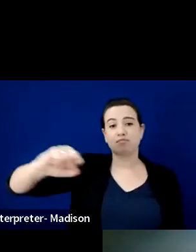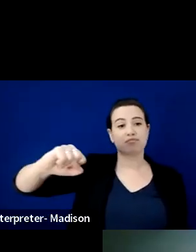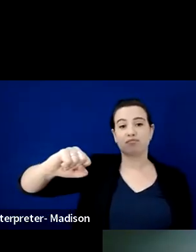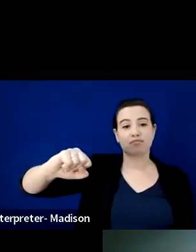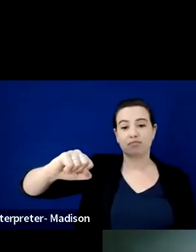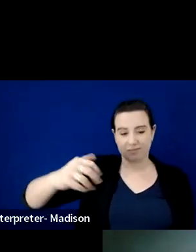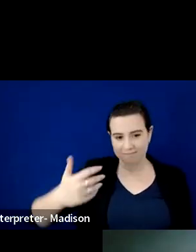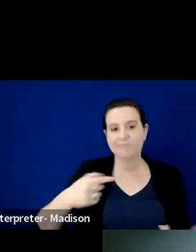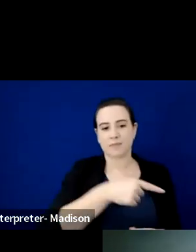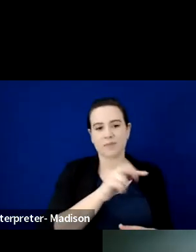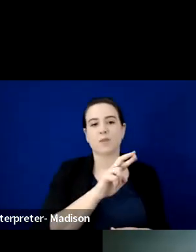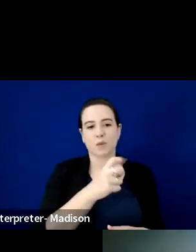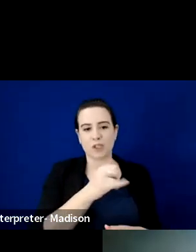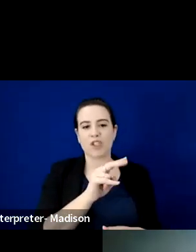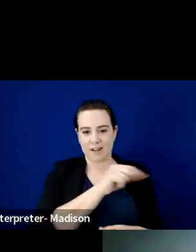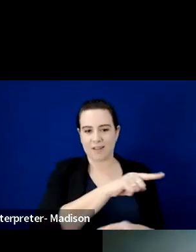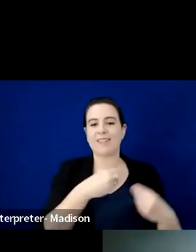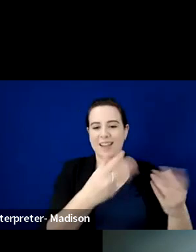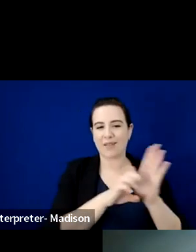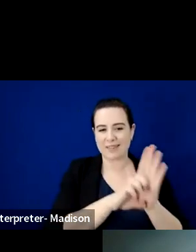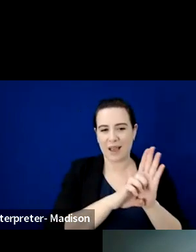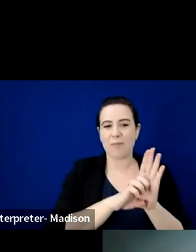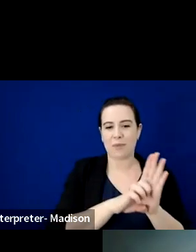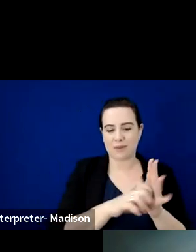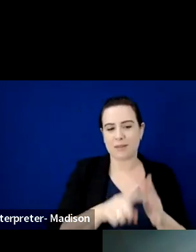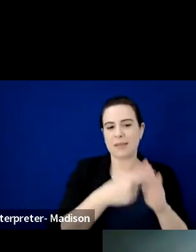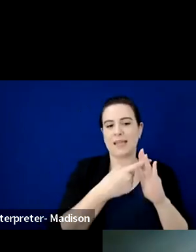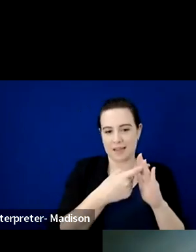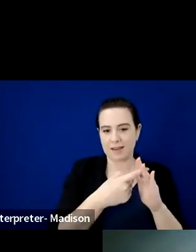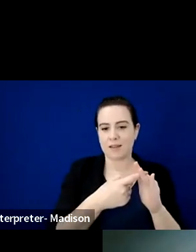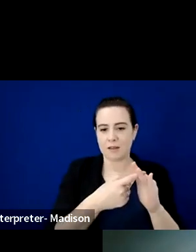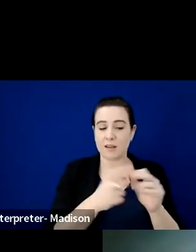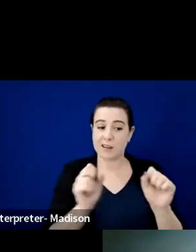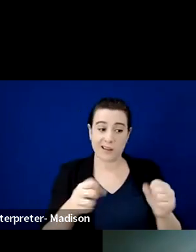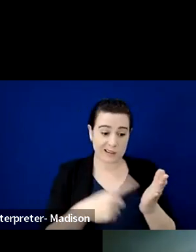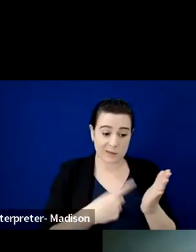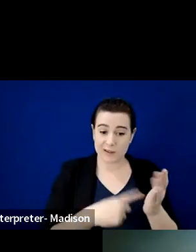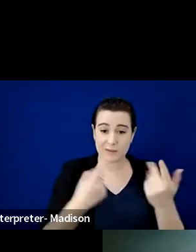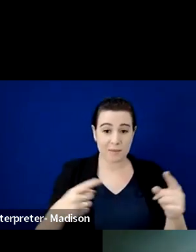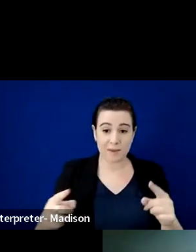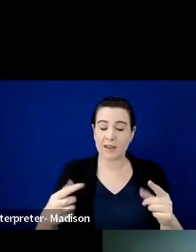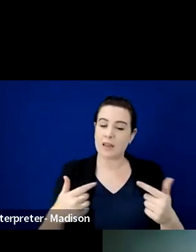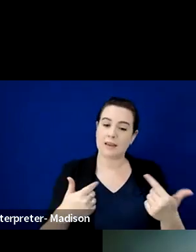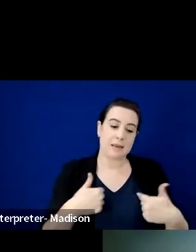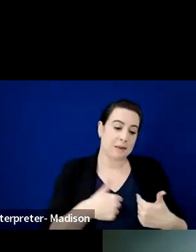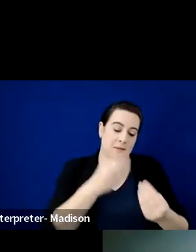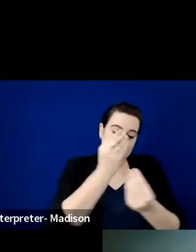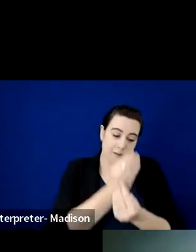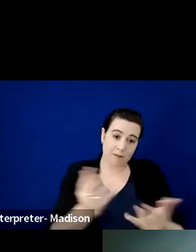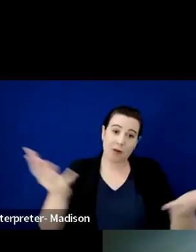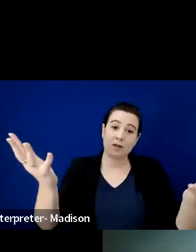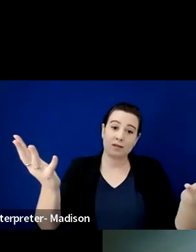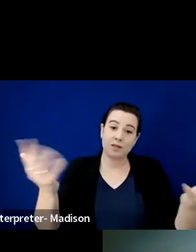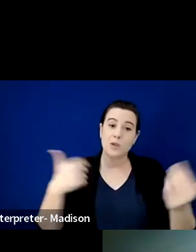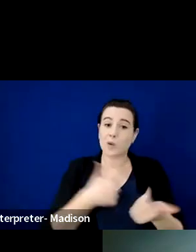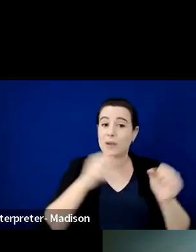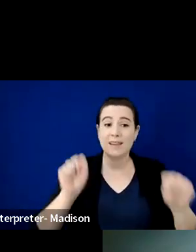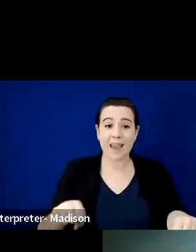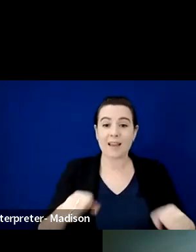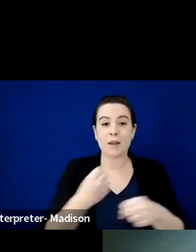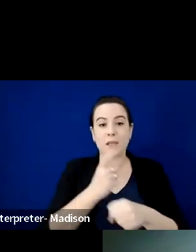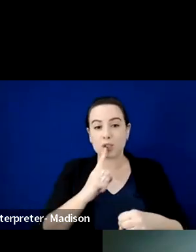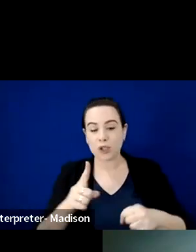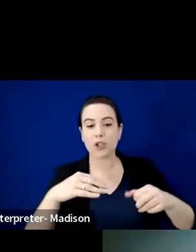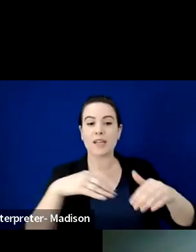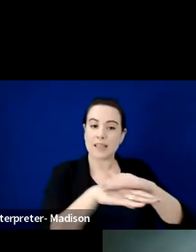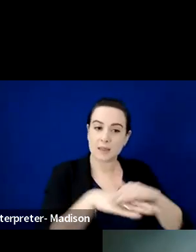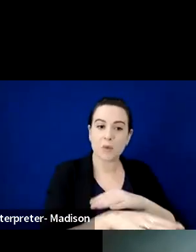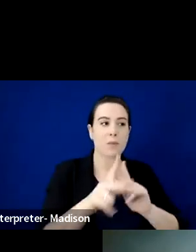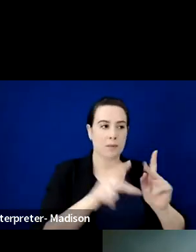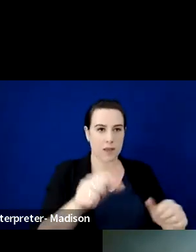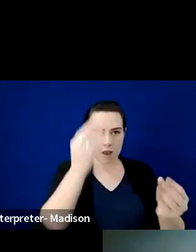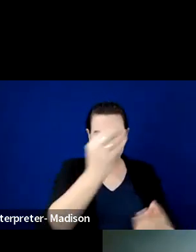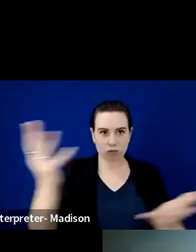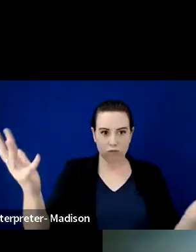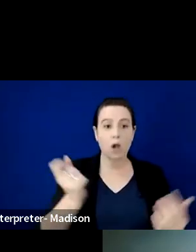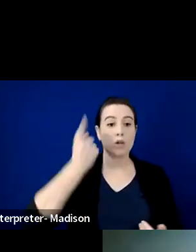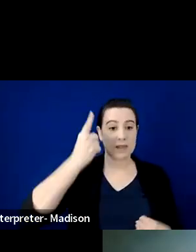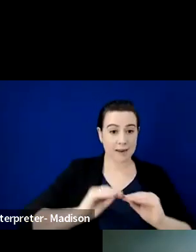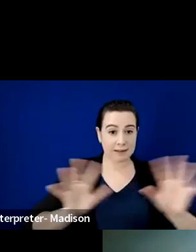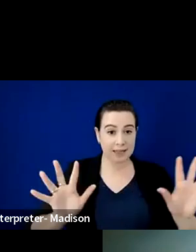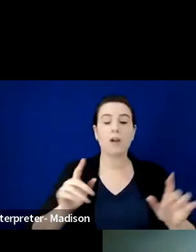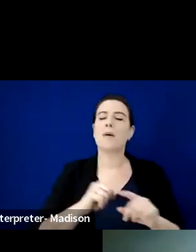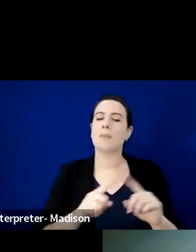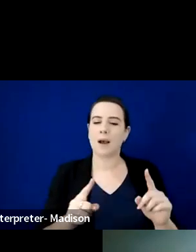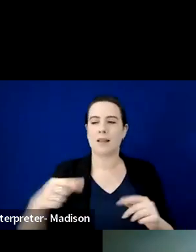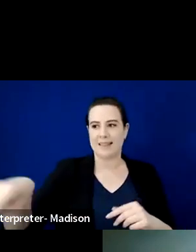She has really pointed that out, that it's not just hesitancy of getting vaccinated or of the information around COVID-19, but can be very resist.